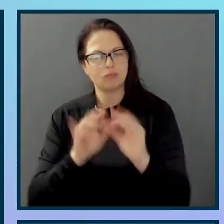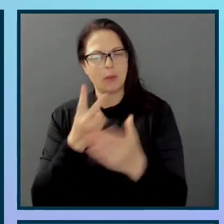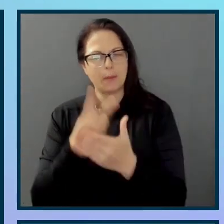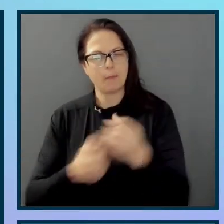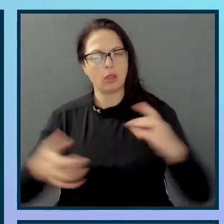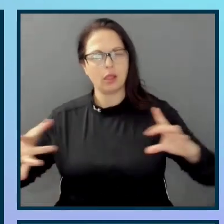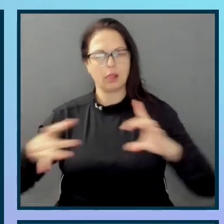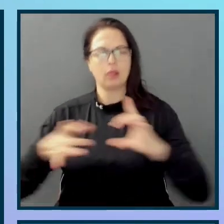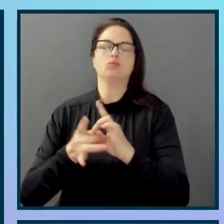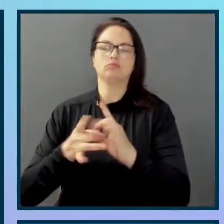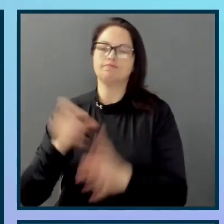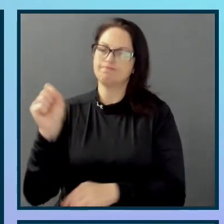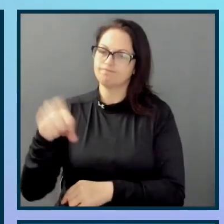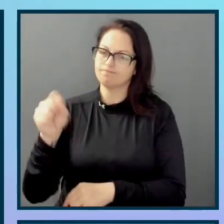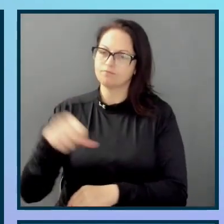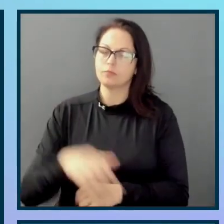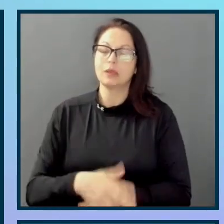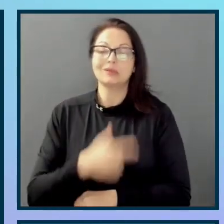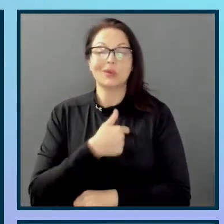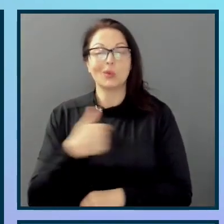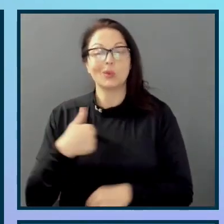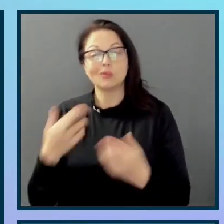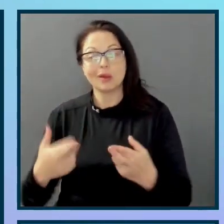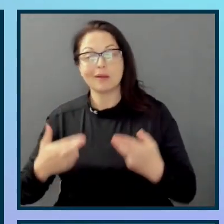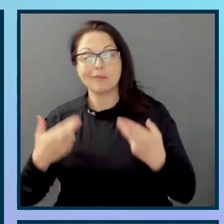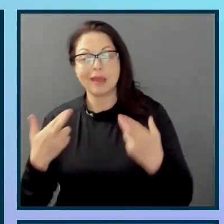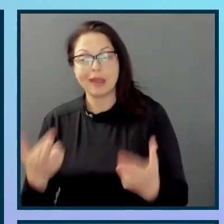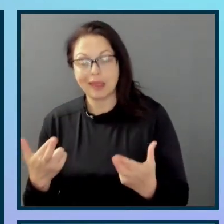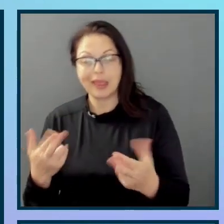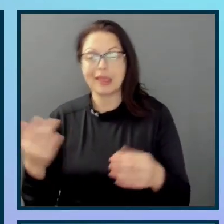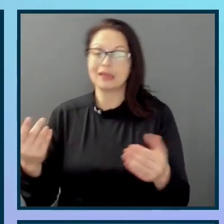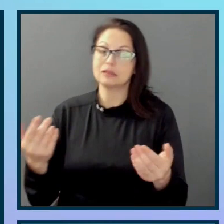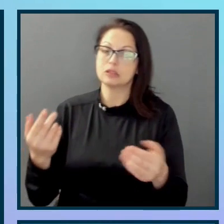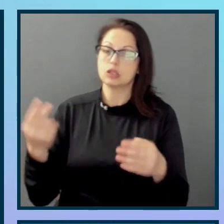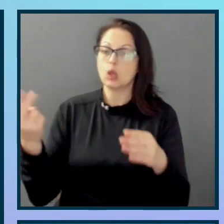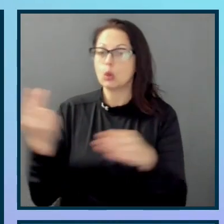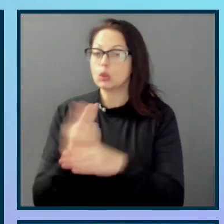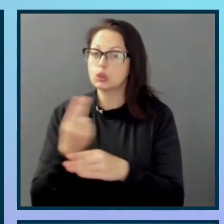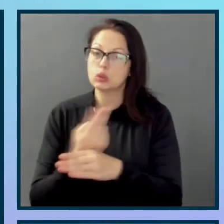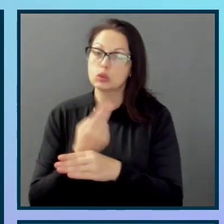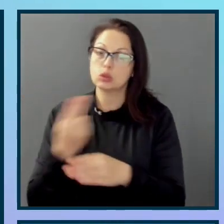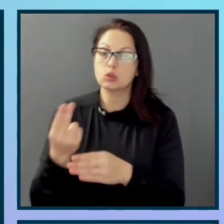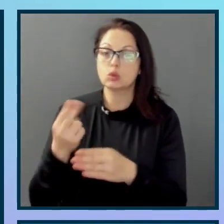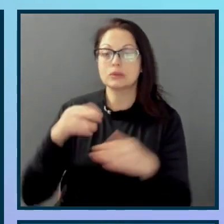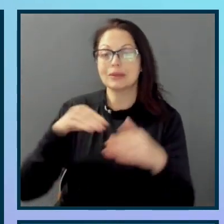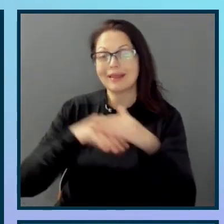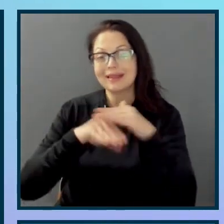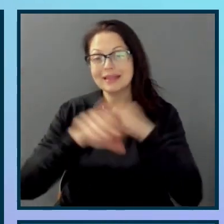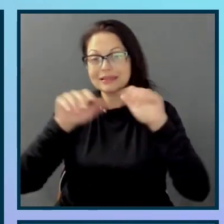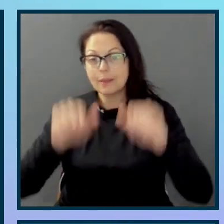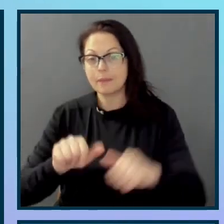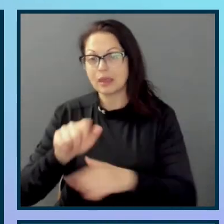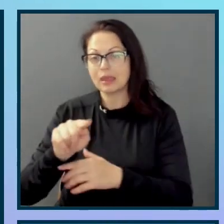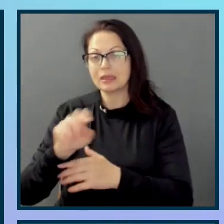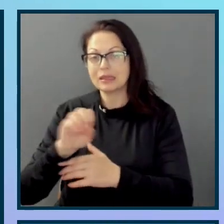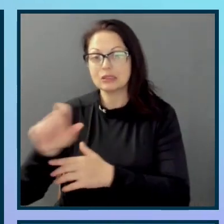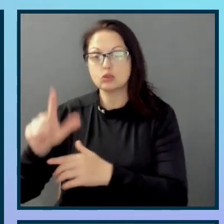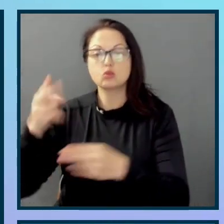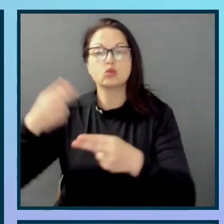the practice of adopting accessibility automation tools like Ax-core, which is across the first, the best tool that there is.